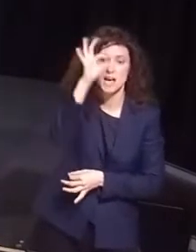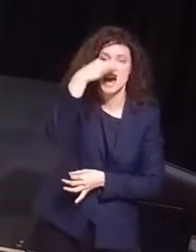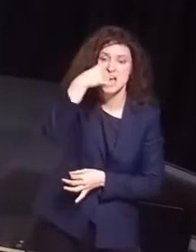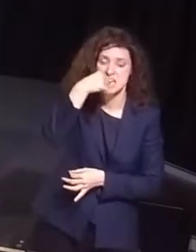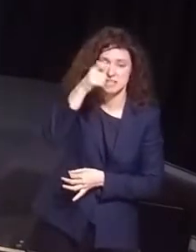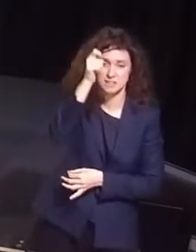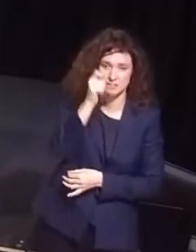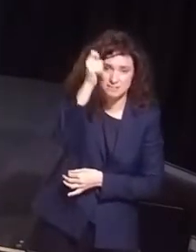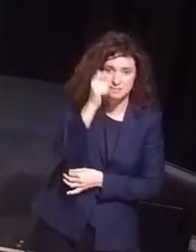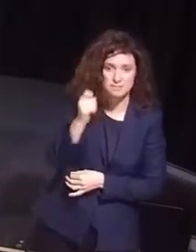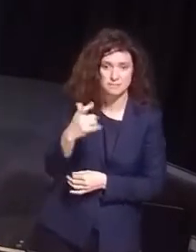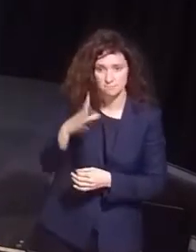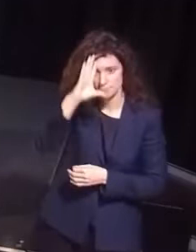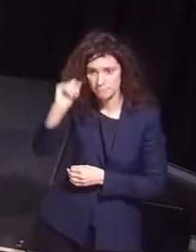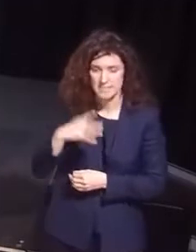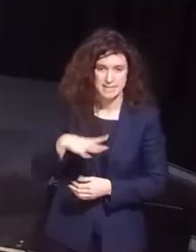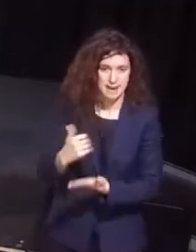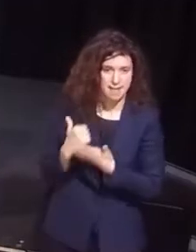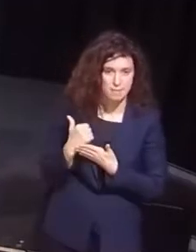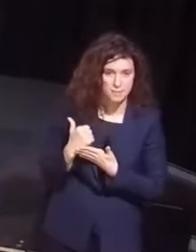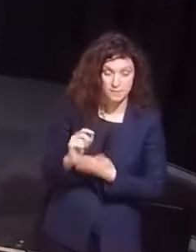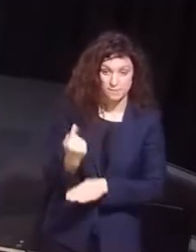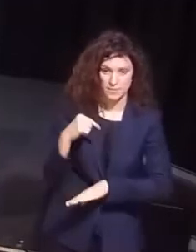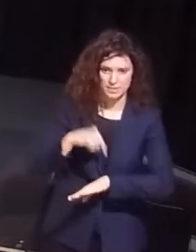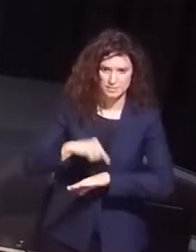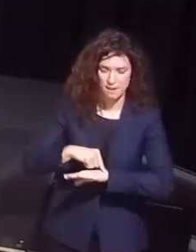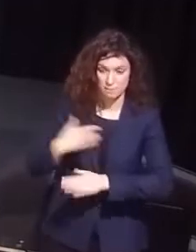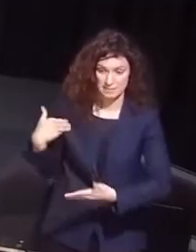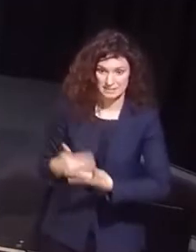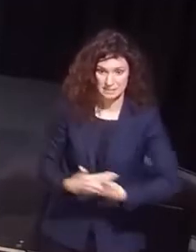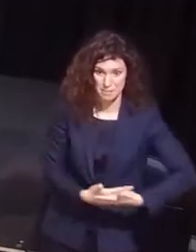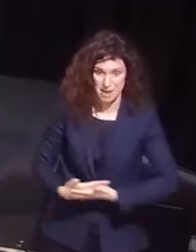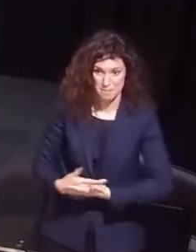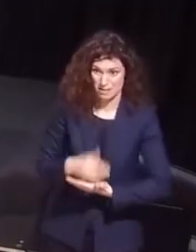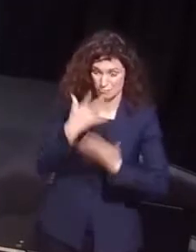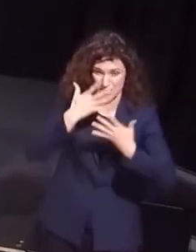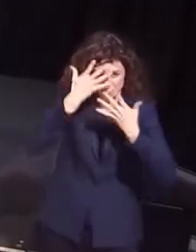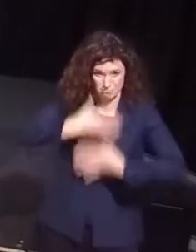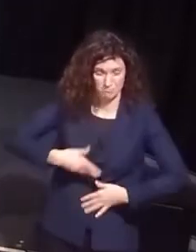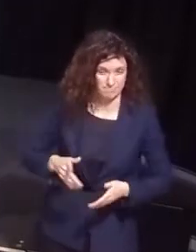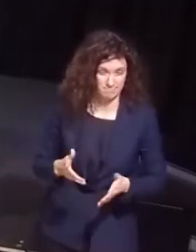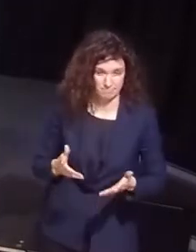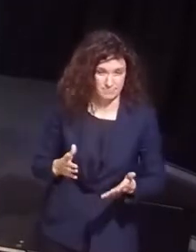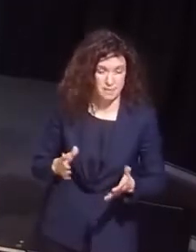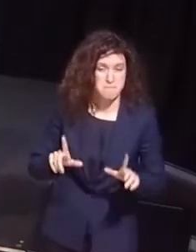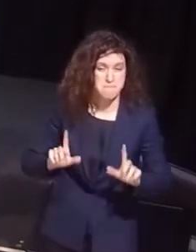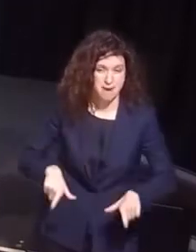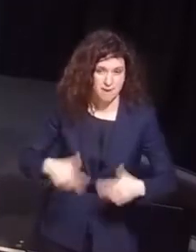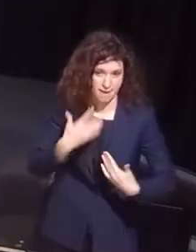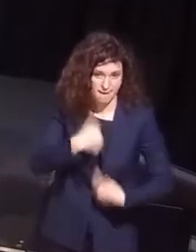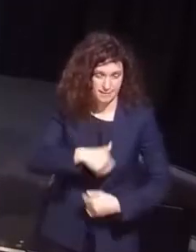For the first time since being a baby he could do little himself. He spoke of his wish to record his experiences